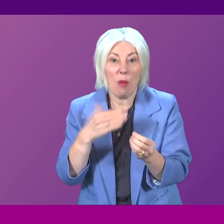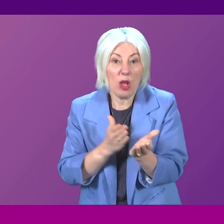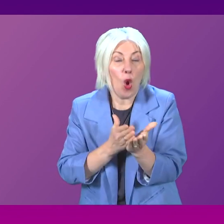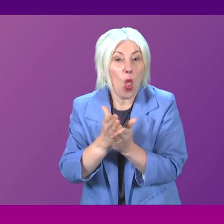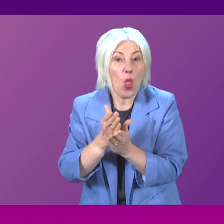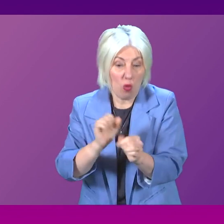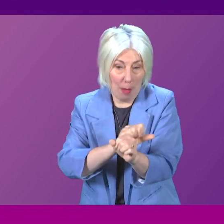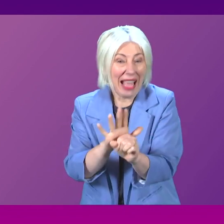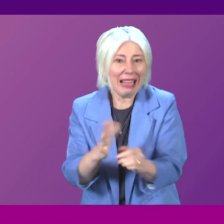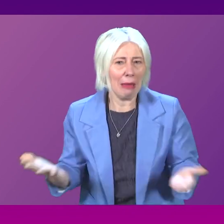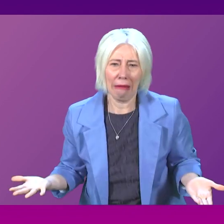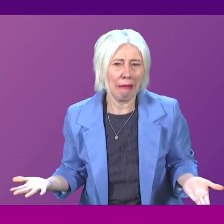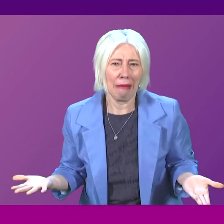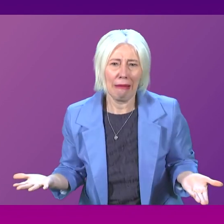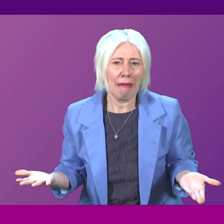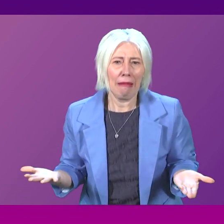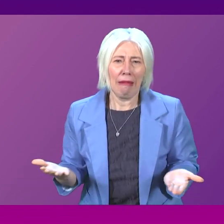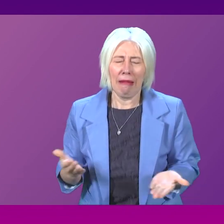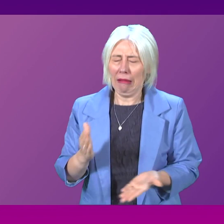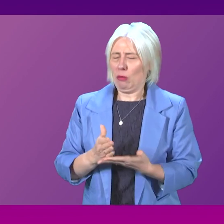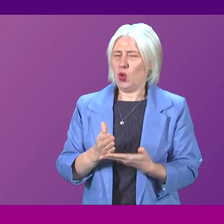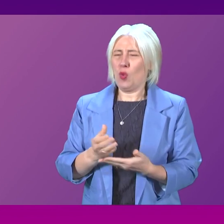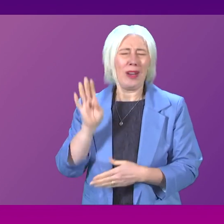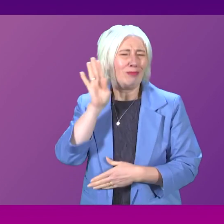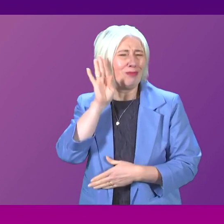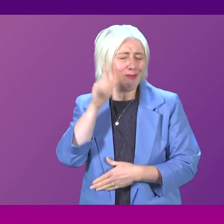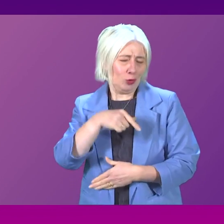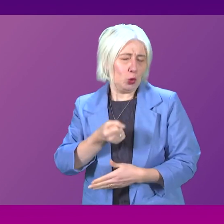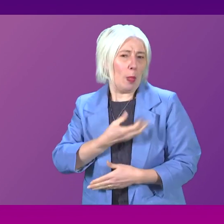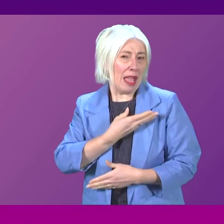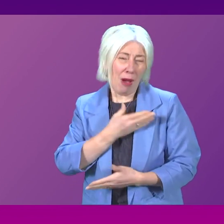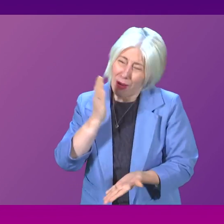When I listen to Labour members, I am not sure that they are really interested in the